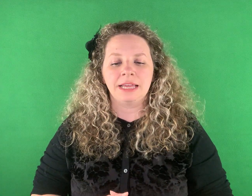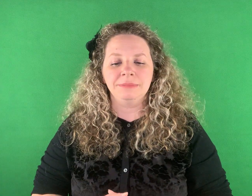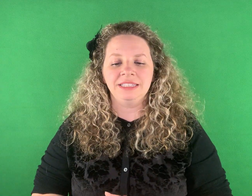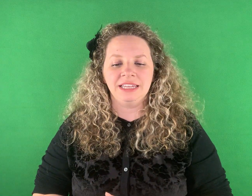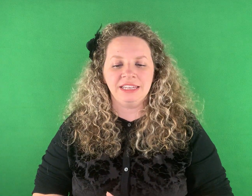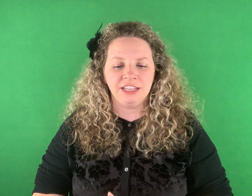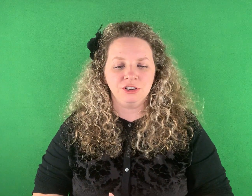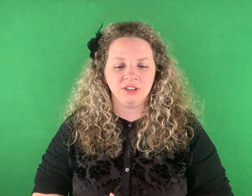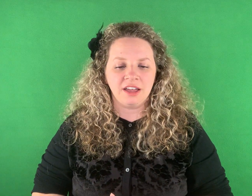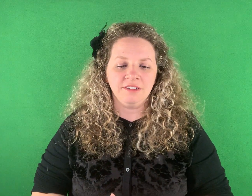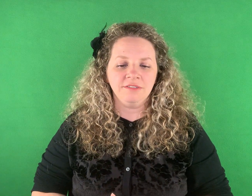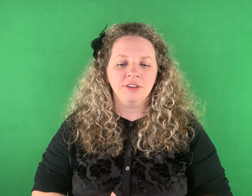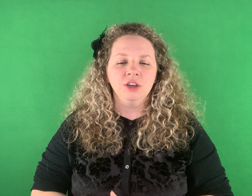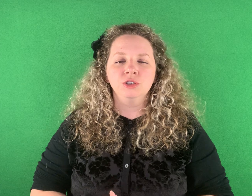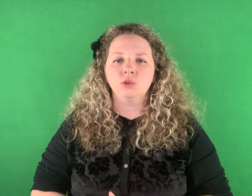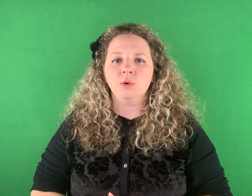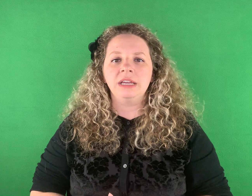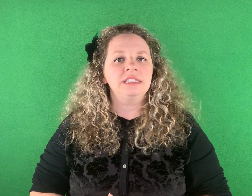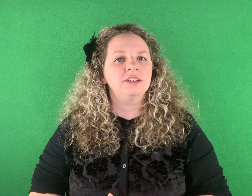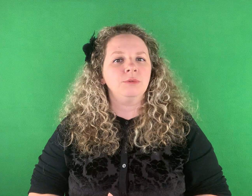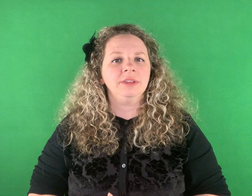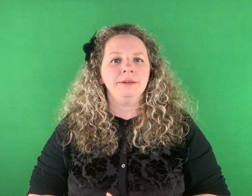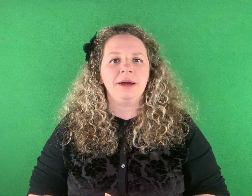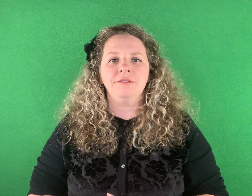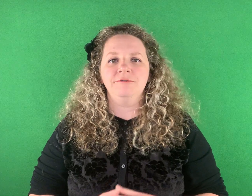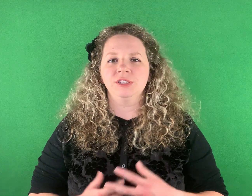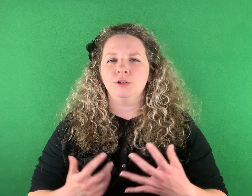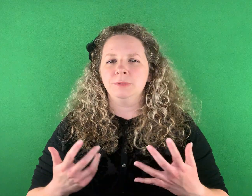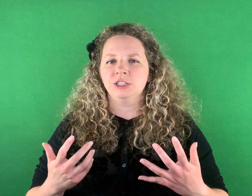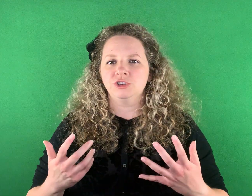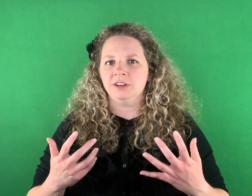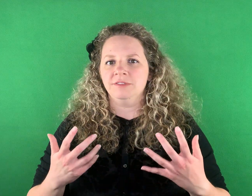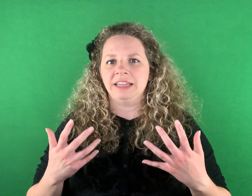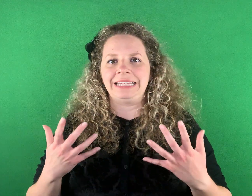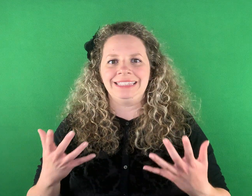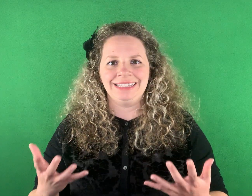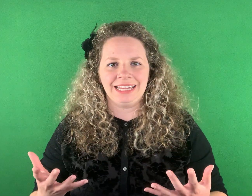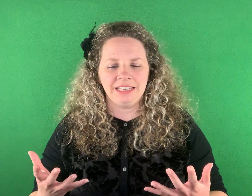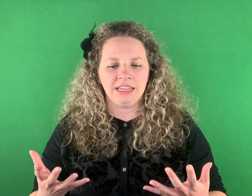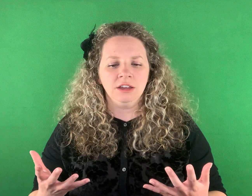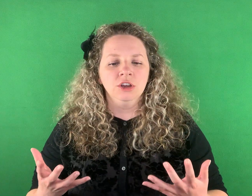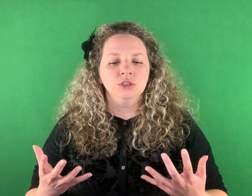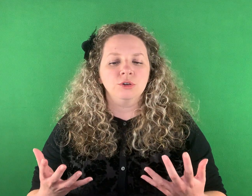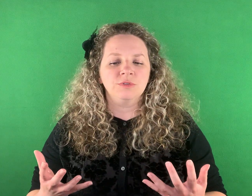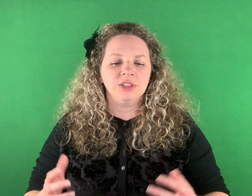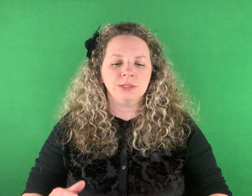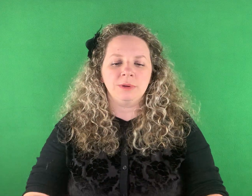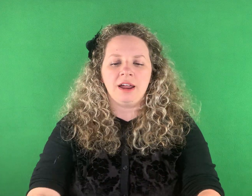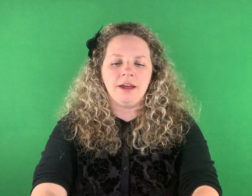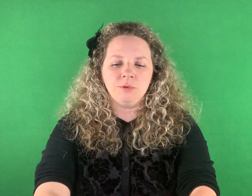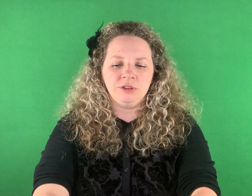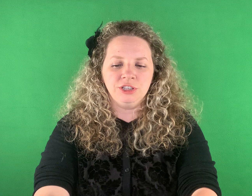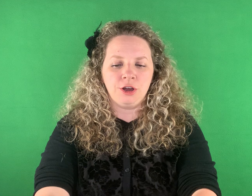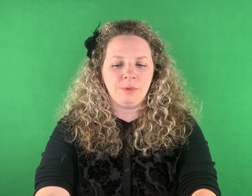“I’m standing in Your love” is not really about physical standing. So for this one, I’m going to say: